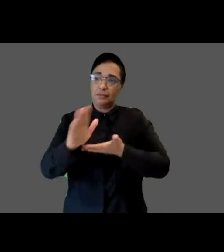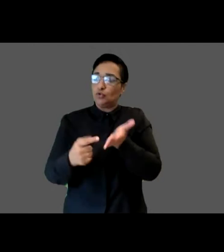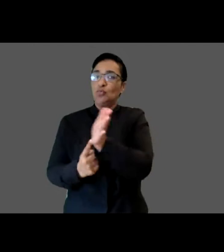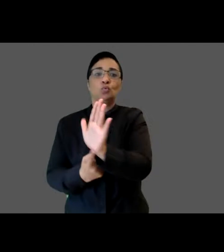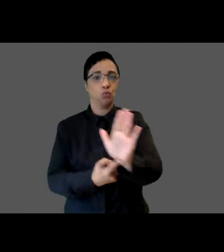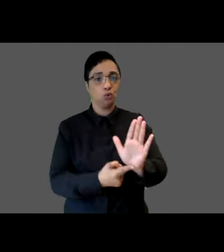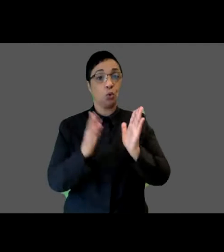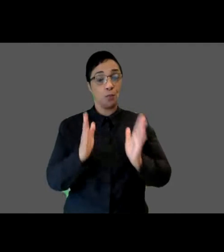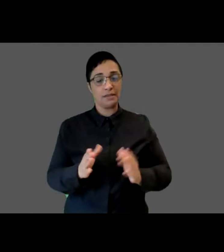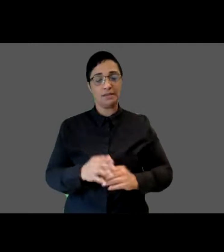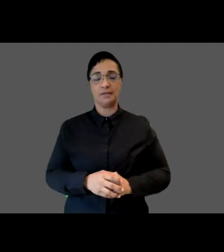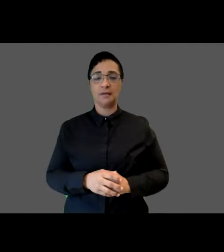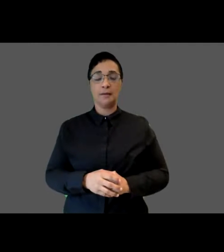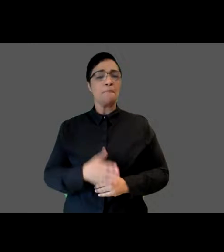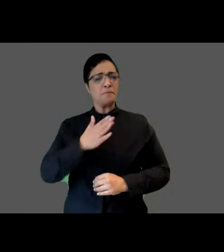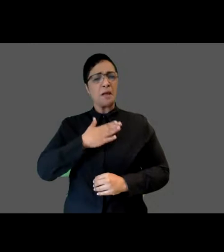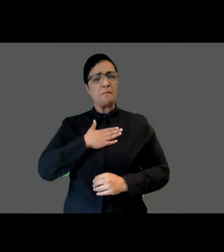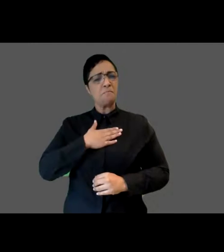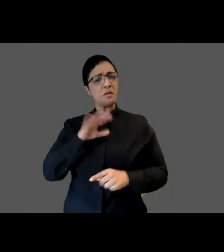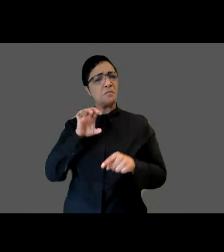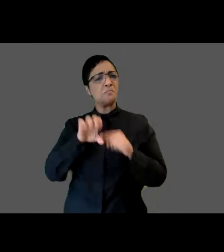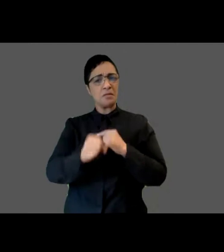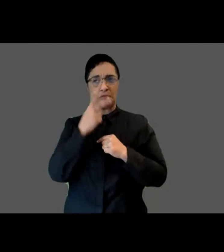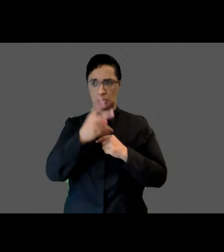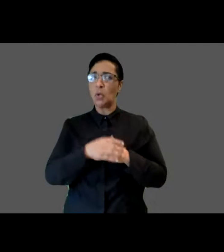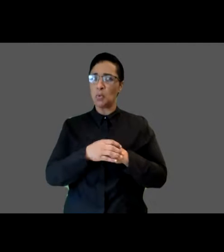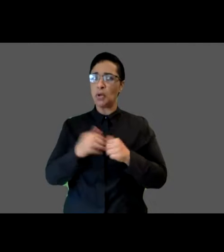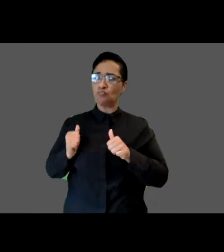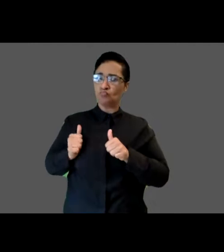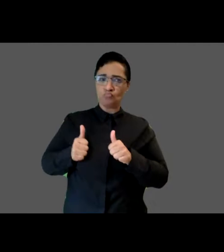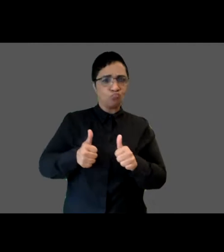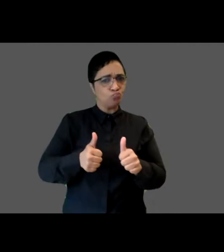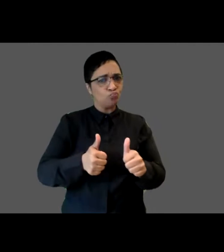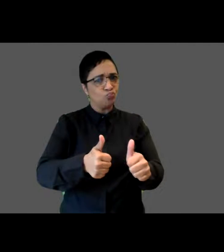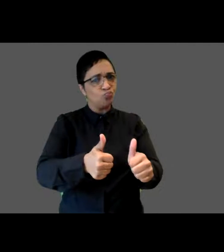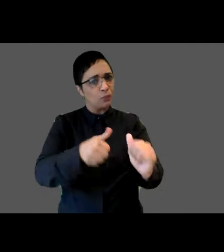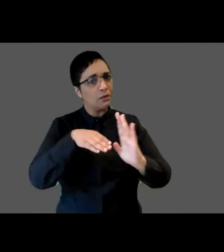In general, my observation is that we are advancing, progressing quite well.